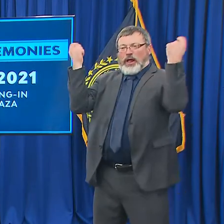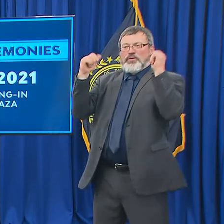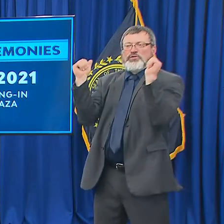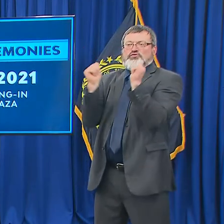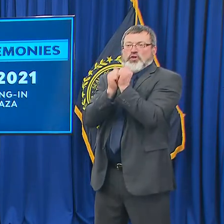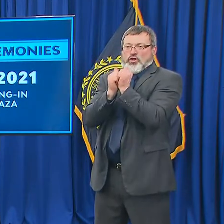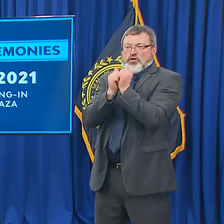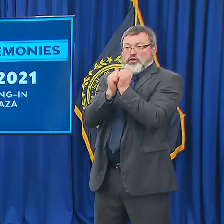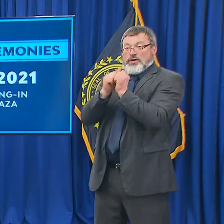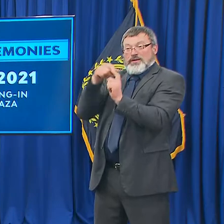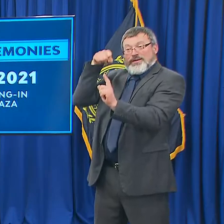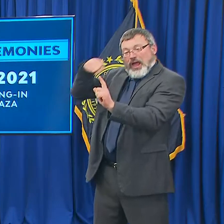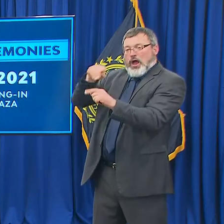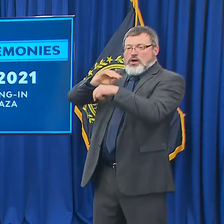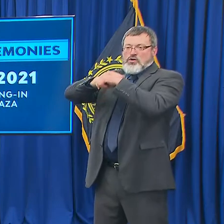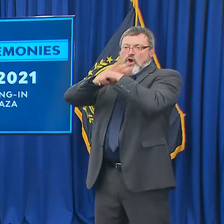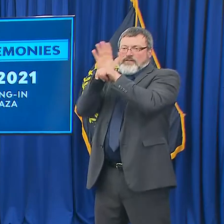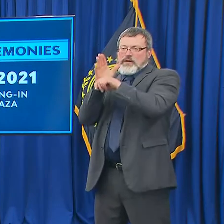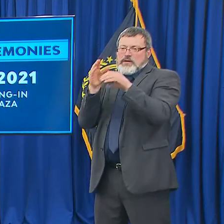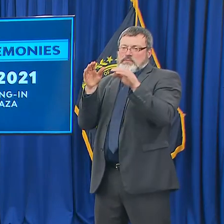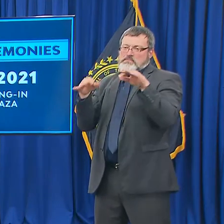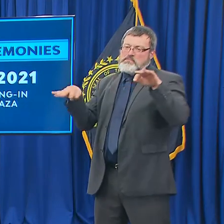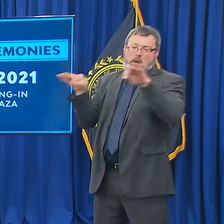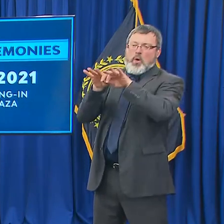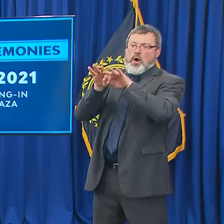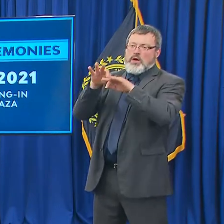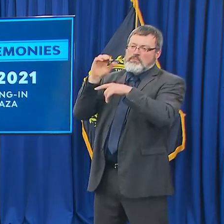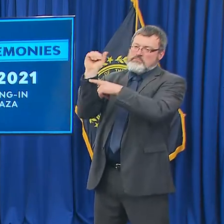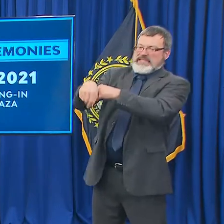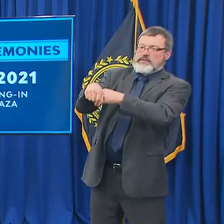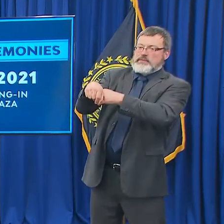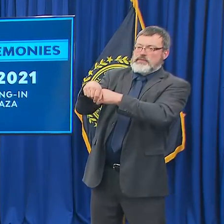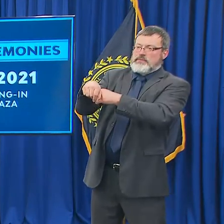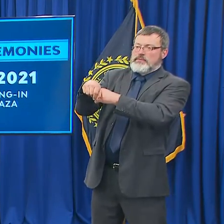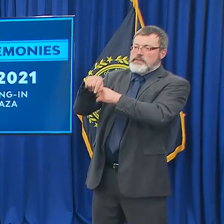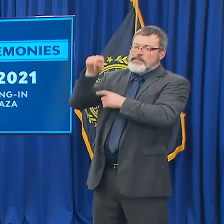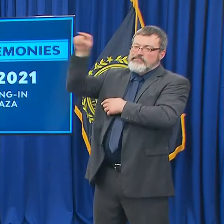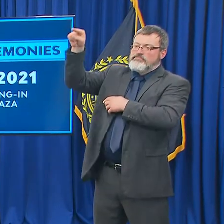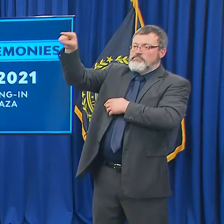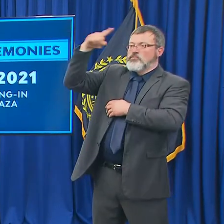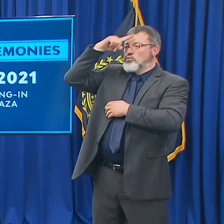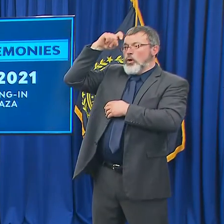with the best branding in terms of some of the numbers we've seen. It's been going up slowly for a few weeks.